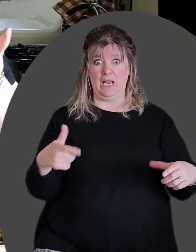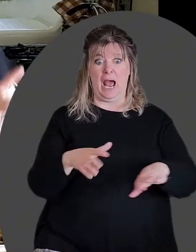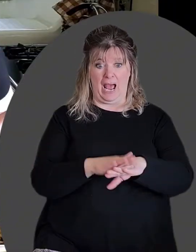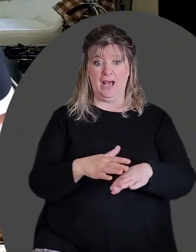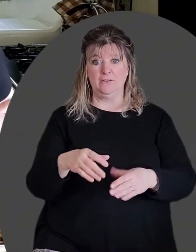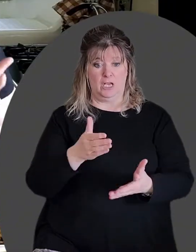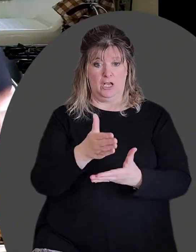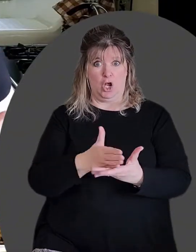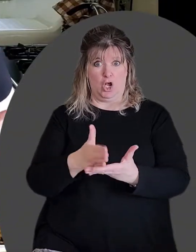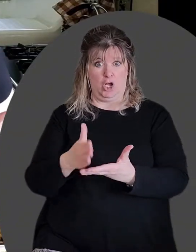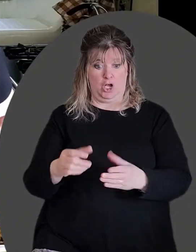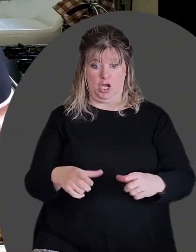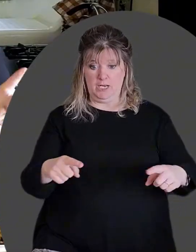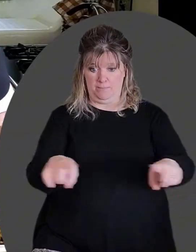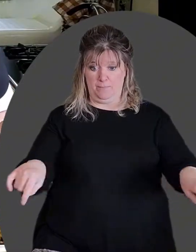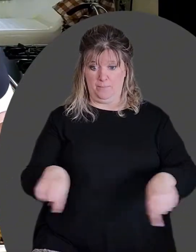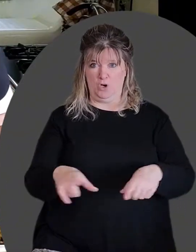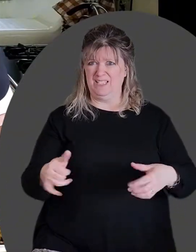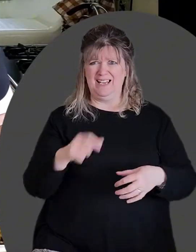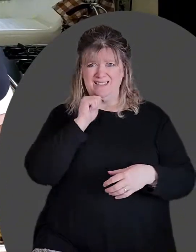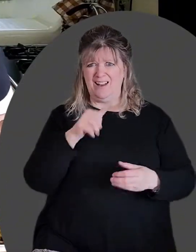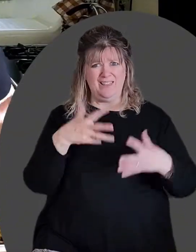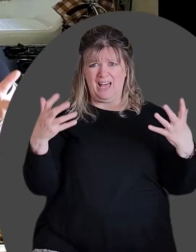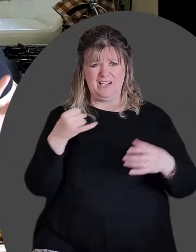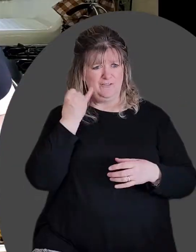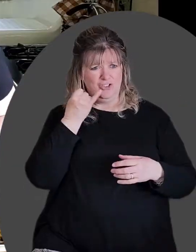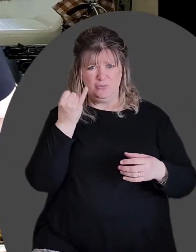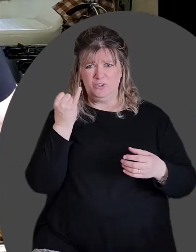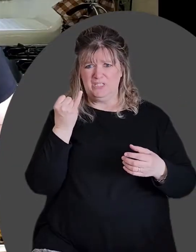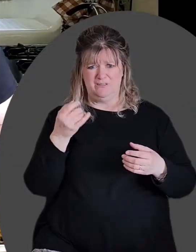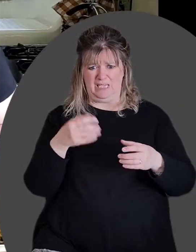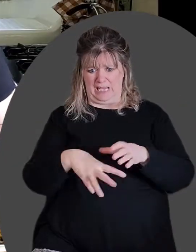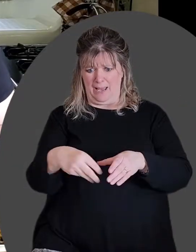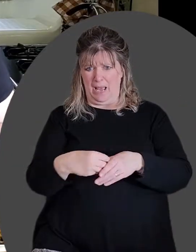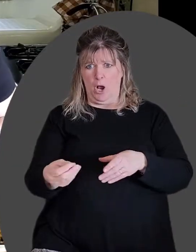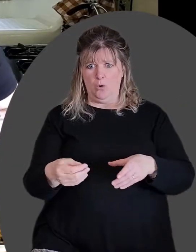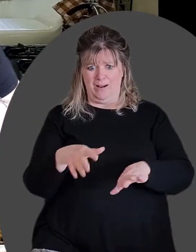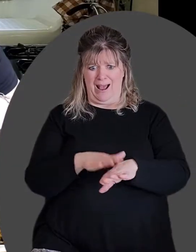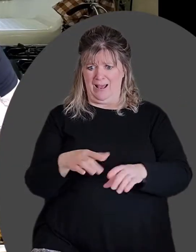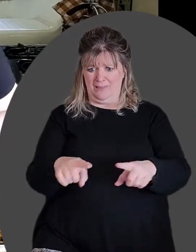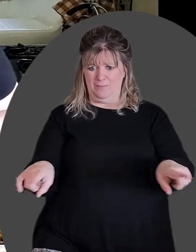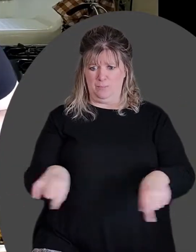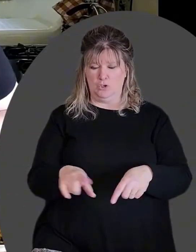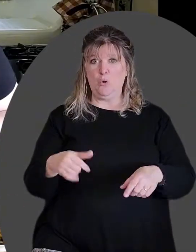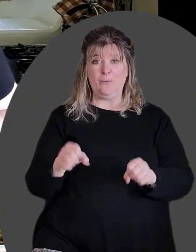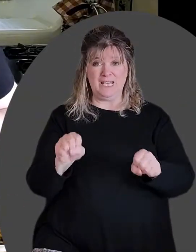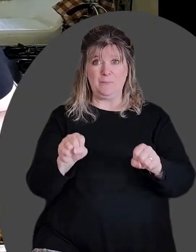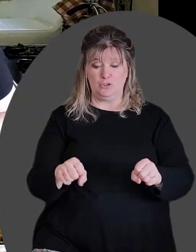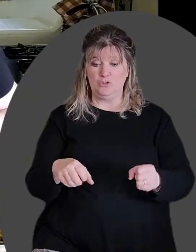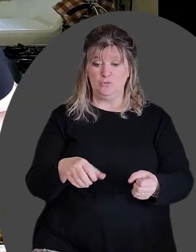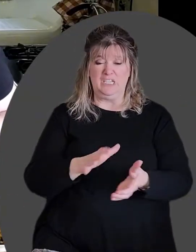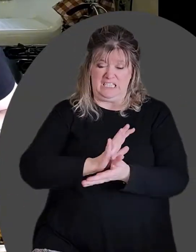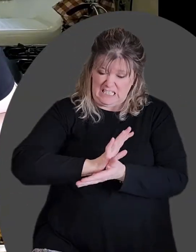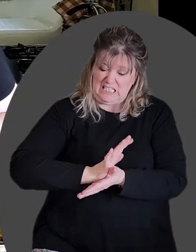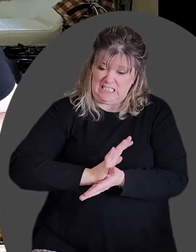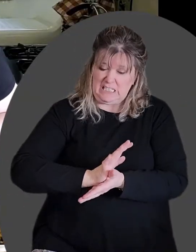not very much juice came out onto the cutting board so I was able to crush them and get them to fit in this jar